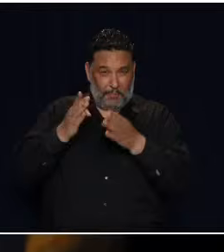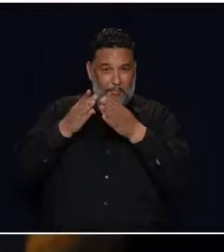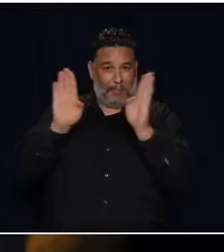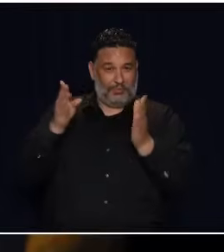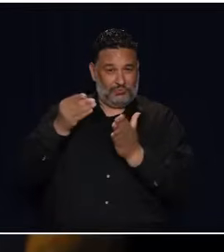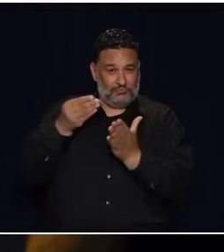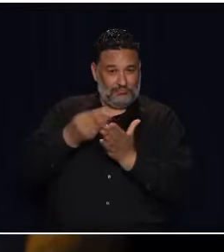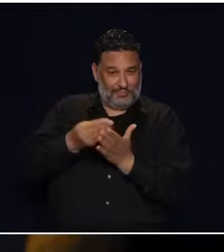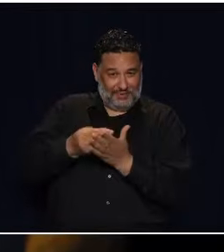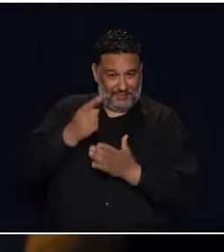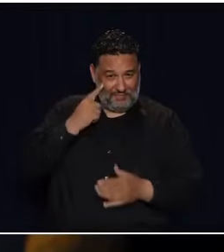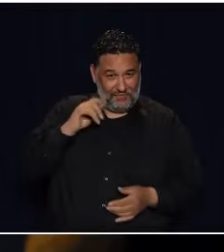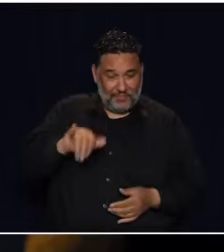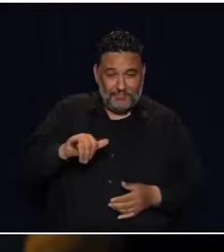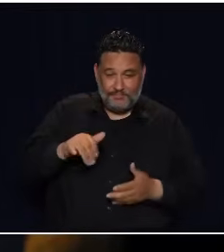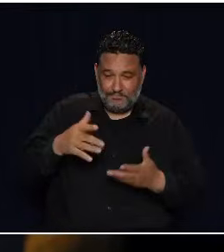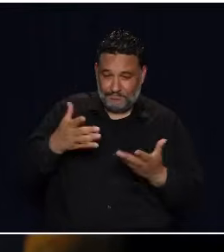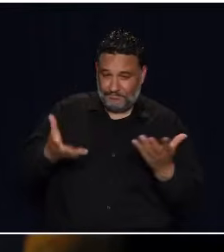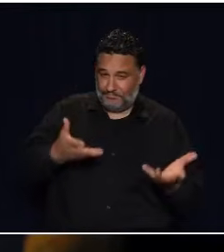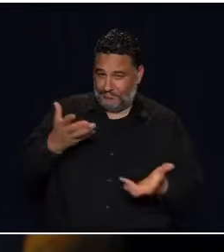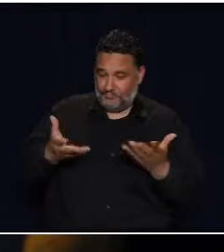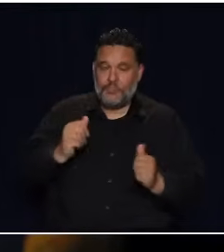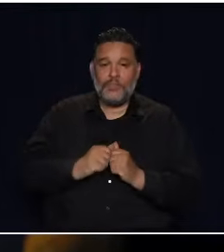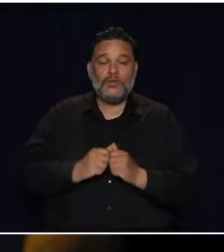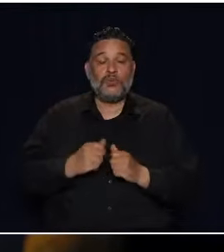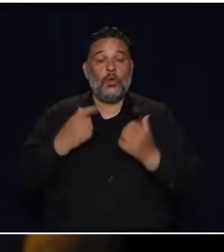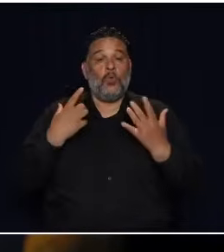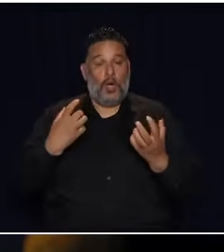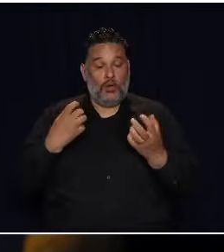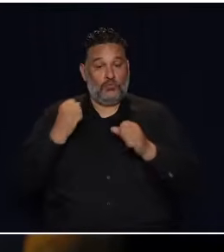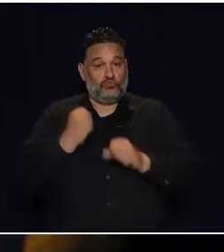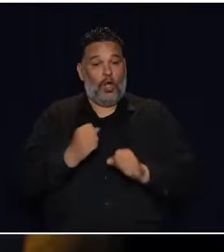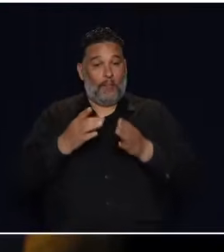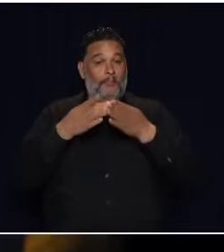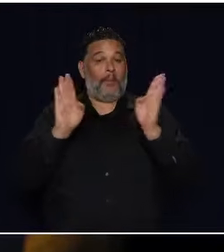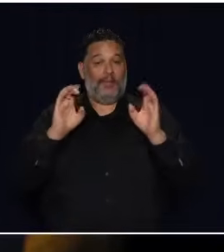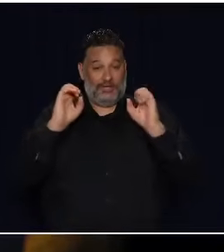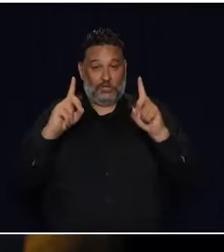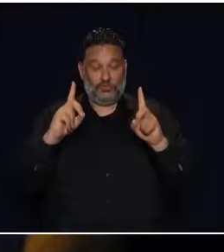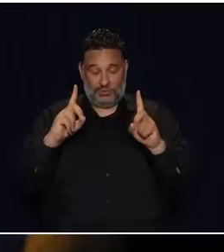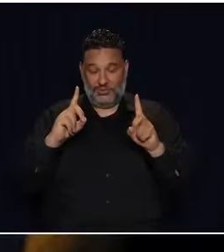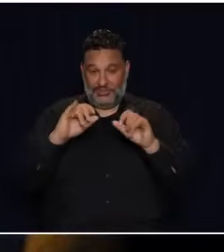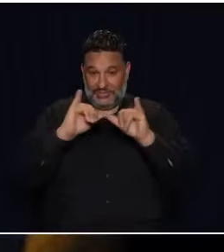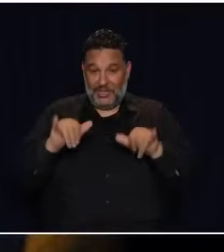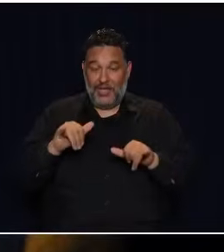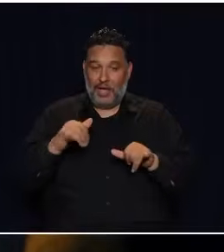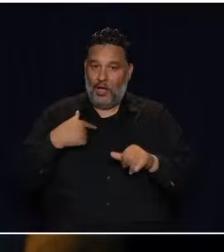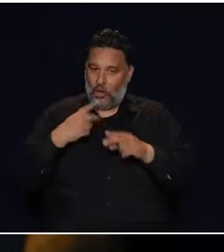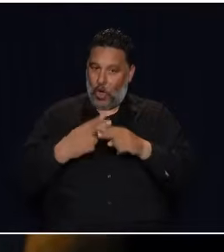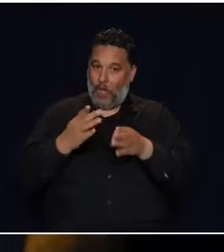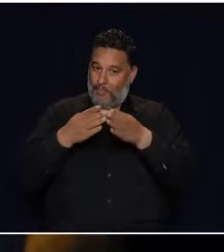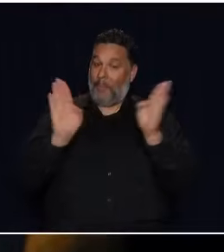THERE ARE A LOT OF QUESTIONS AROUND THE USE OF PUBLIC DOLLARS. IN ORDER FOR US TO REALLY HAVE A